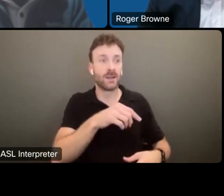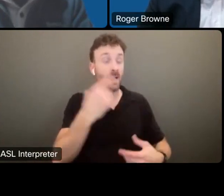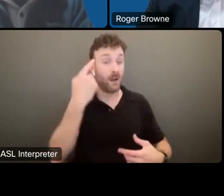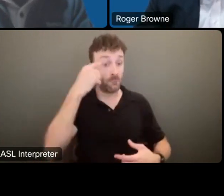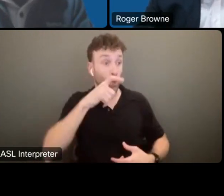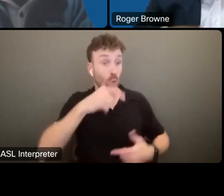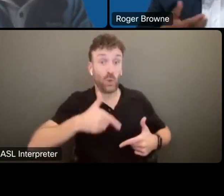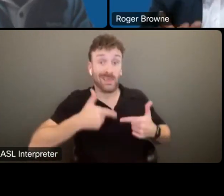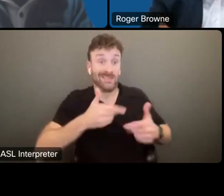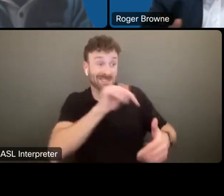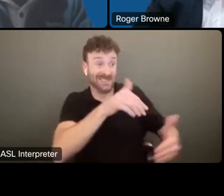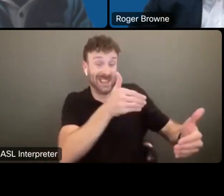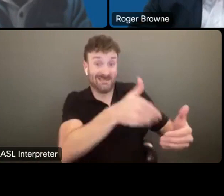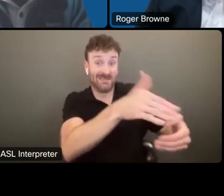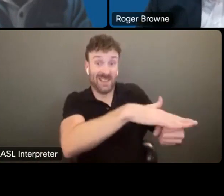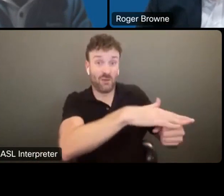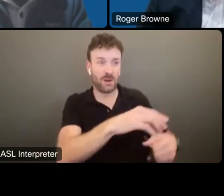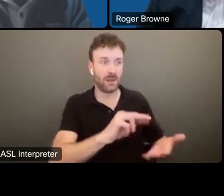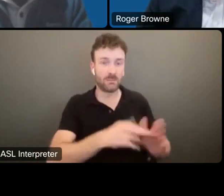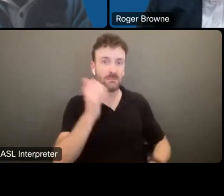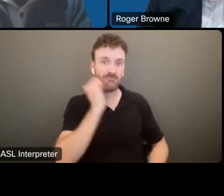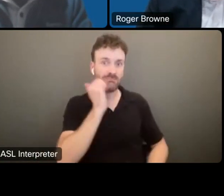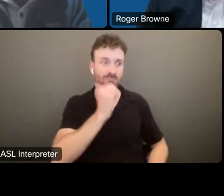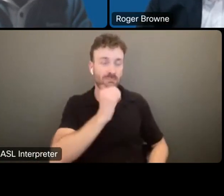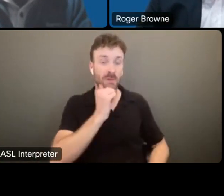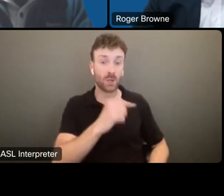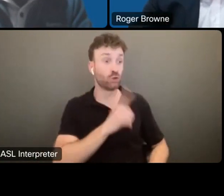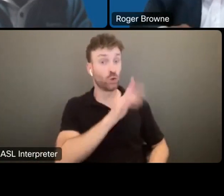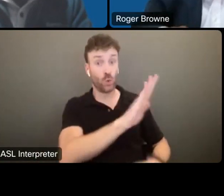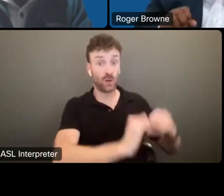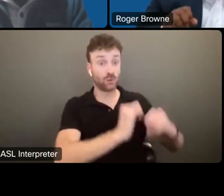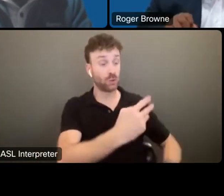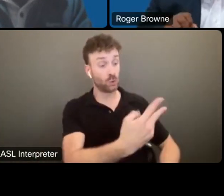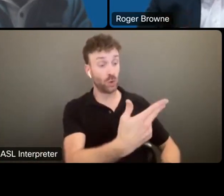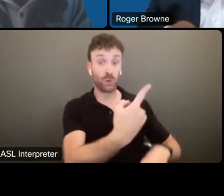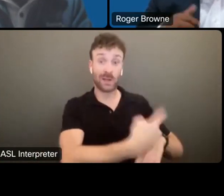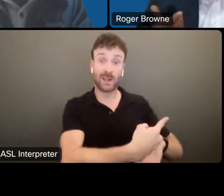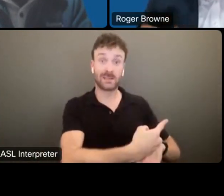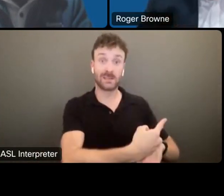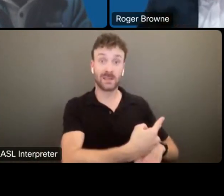And yes, your construction may only be there for two, three days, you come off the right-of-way, then there's another one.